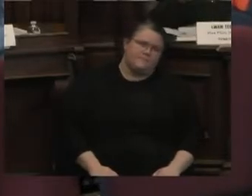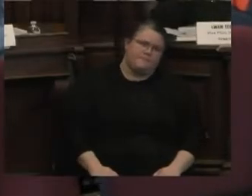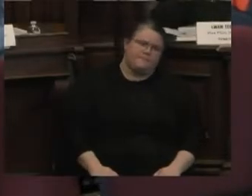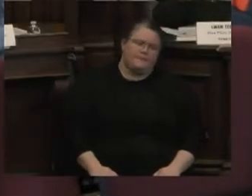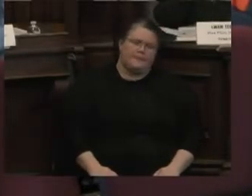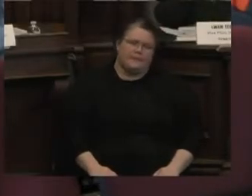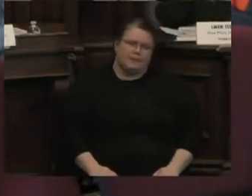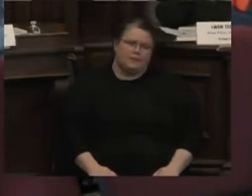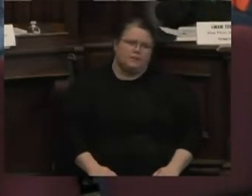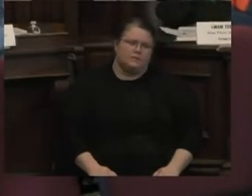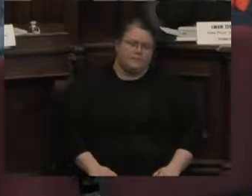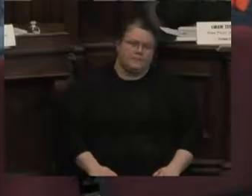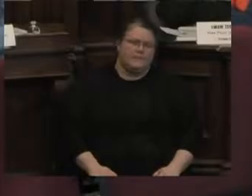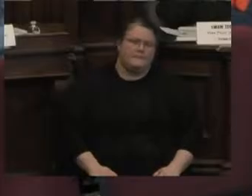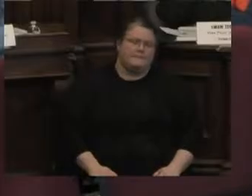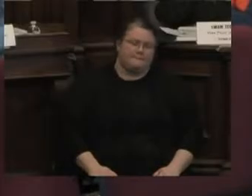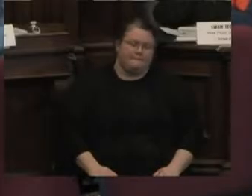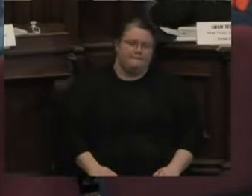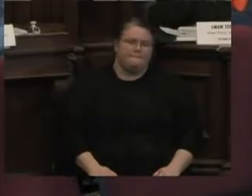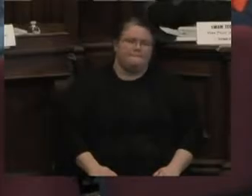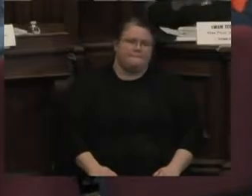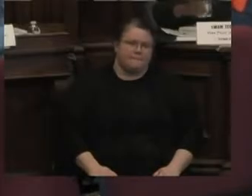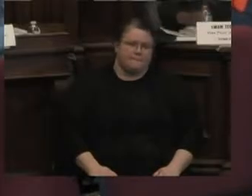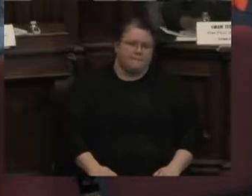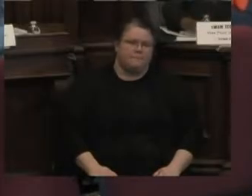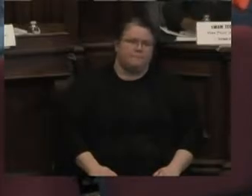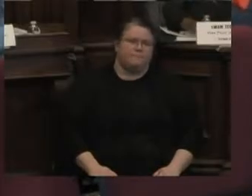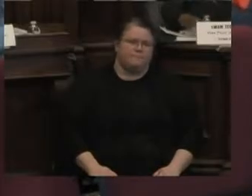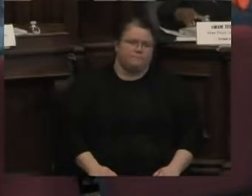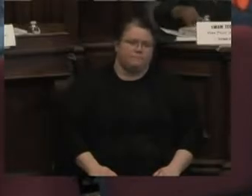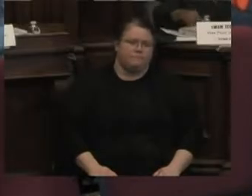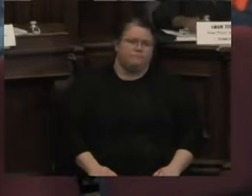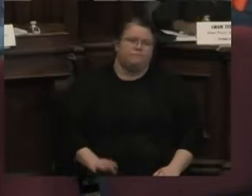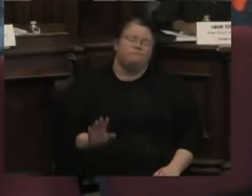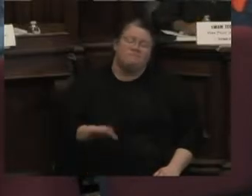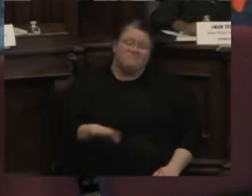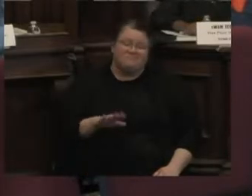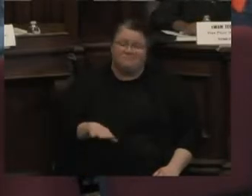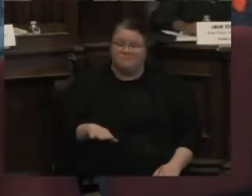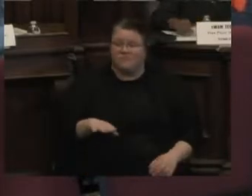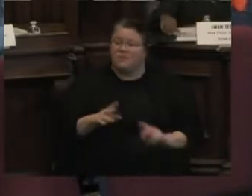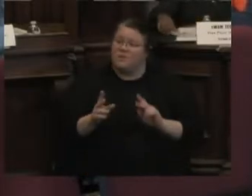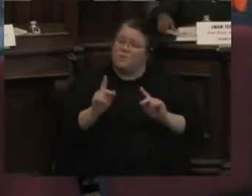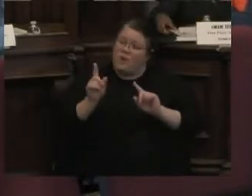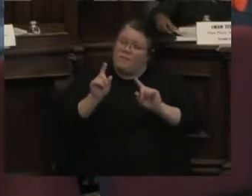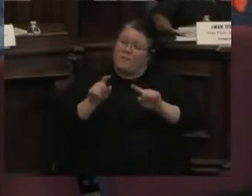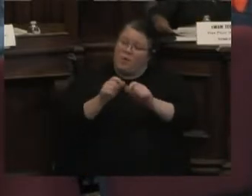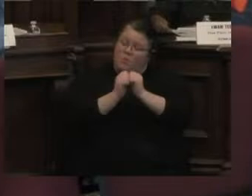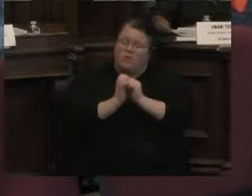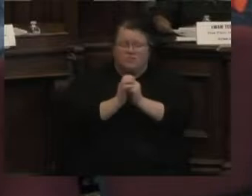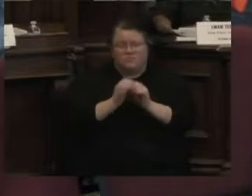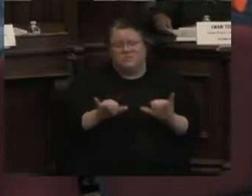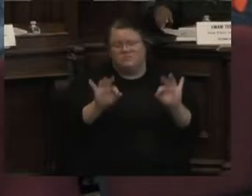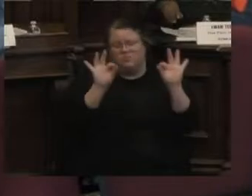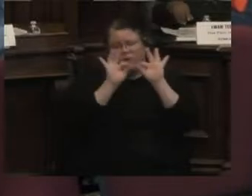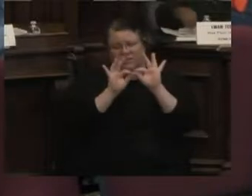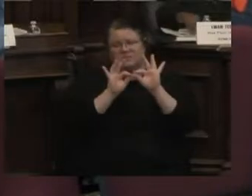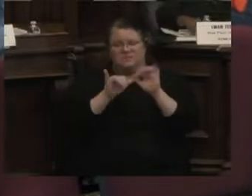the public market. And then I don't want to forget about the